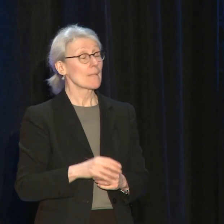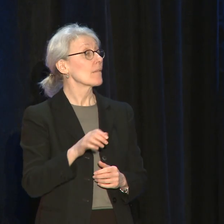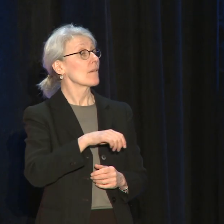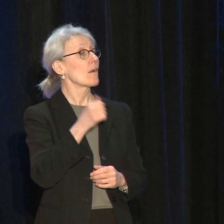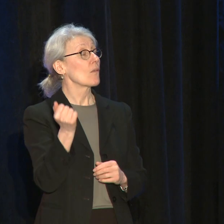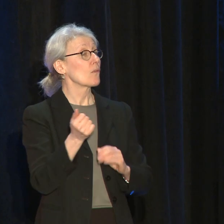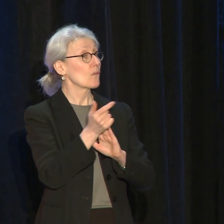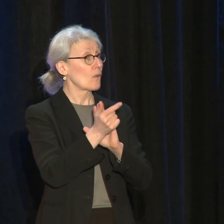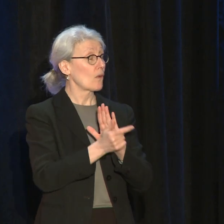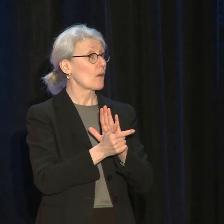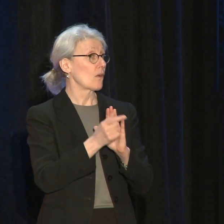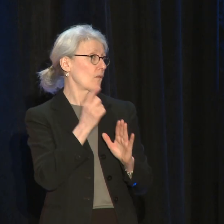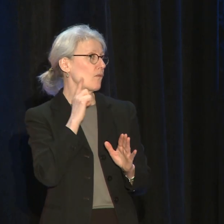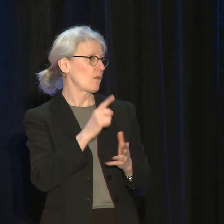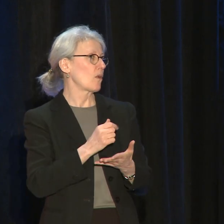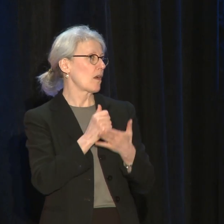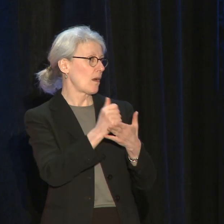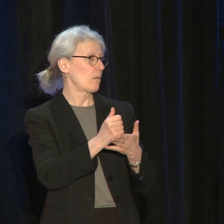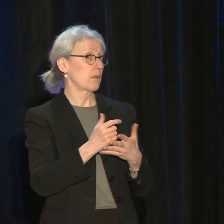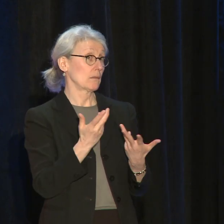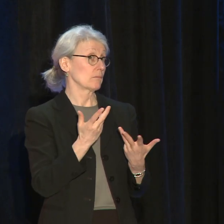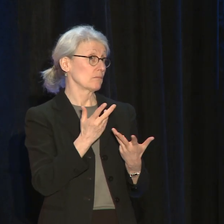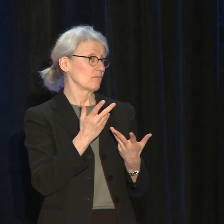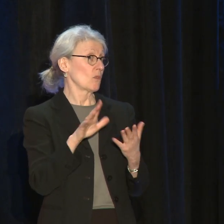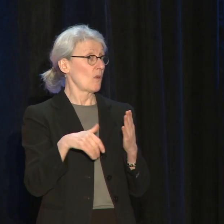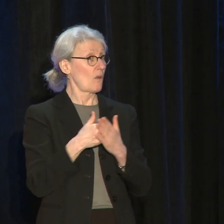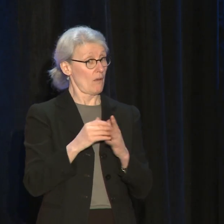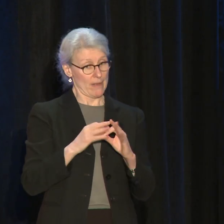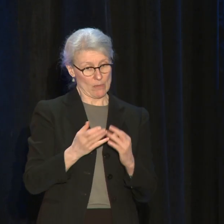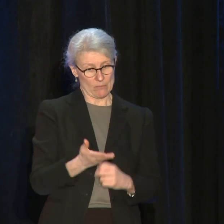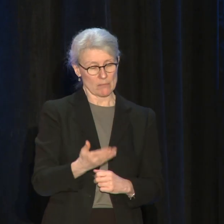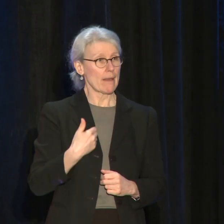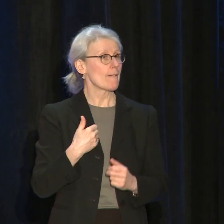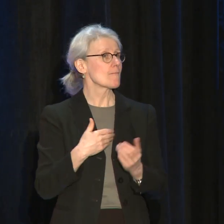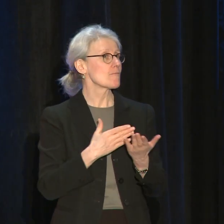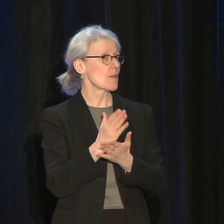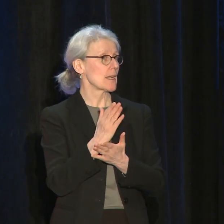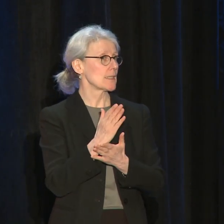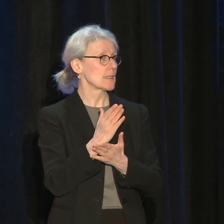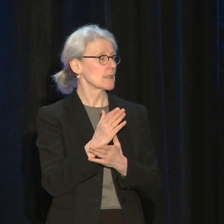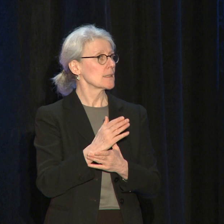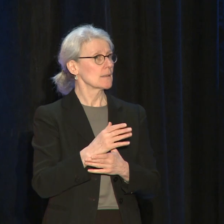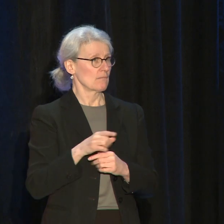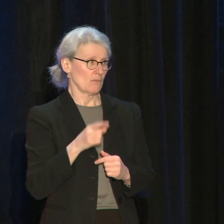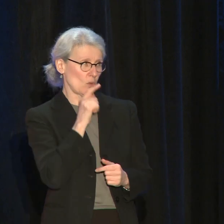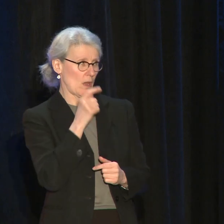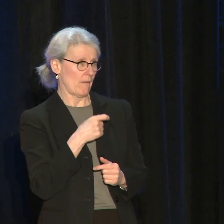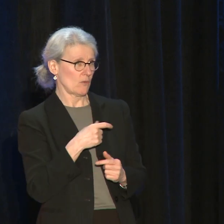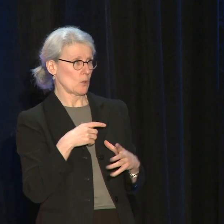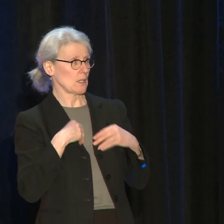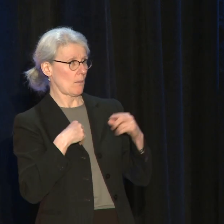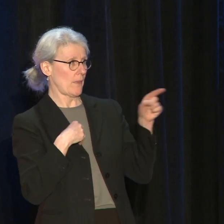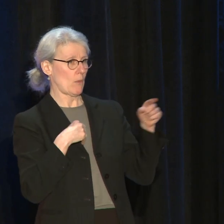families of their rights not to be surveilled. In the United States we have something called